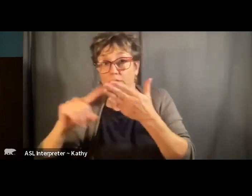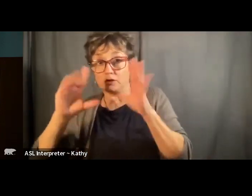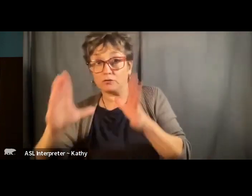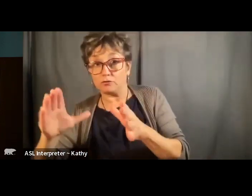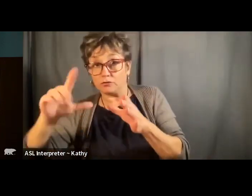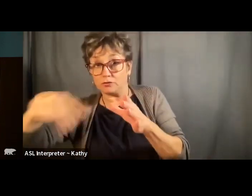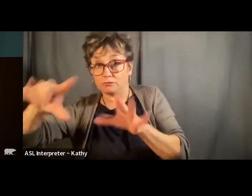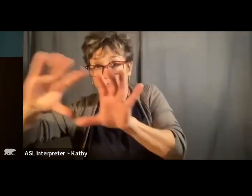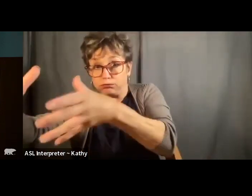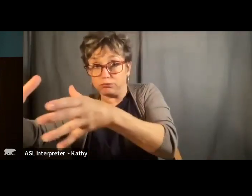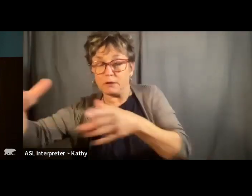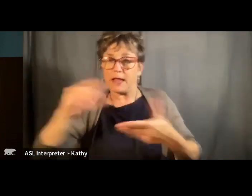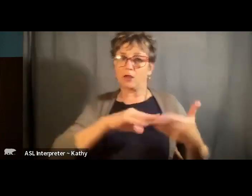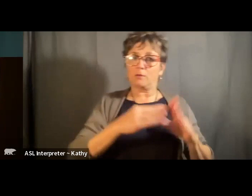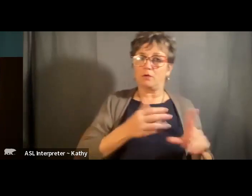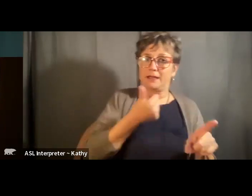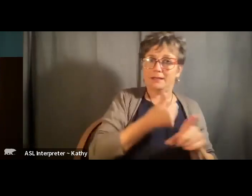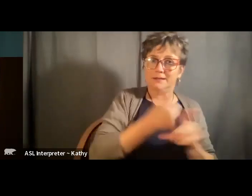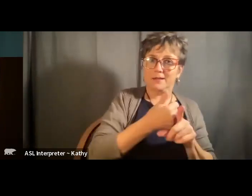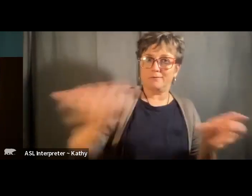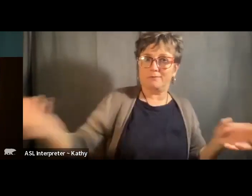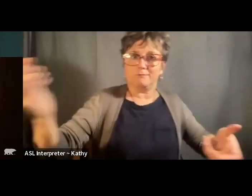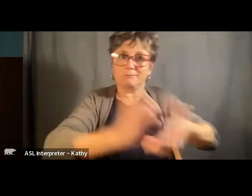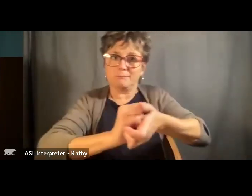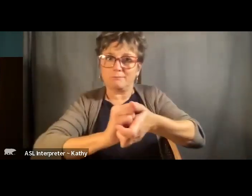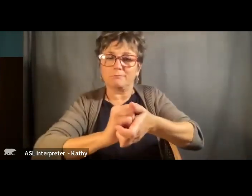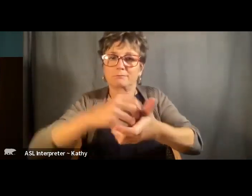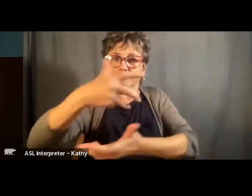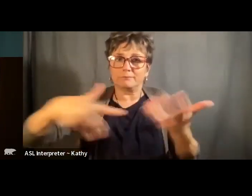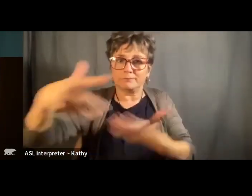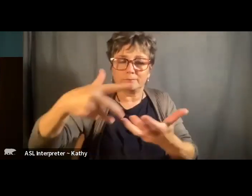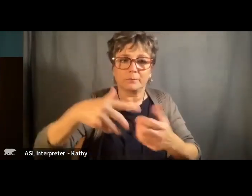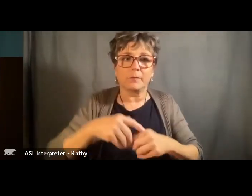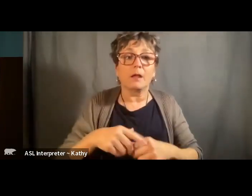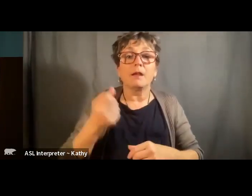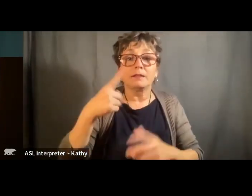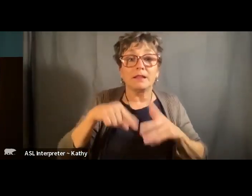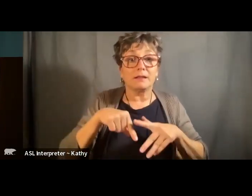The launch of this new program is the culmination of years of advancements in research